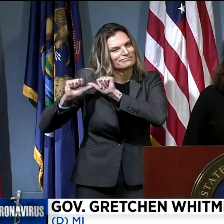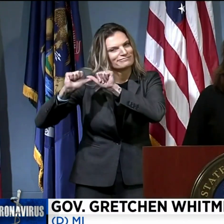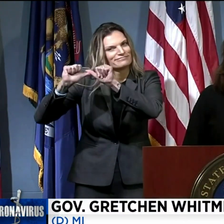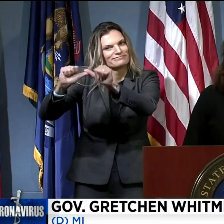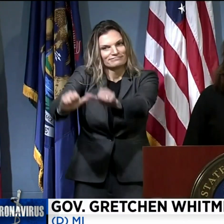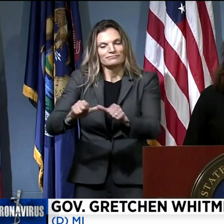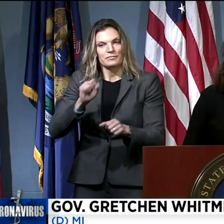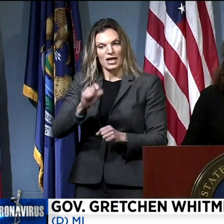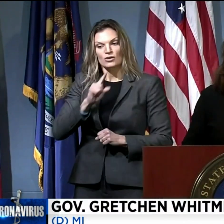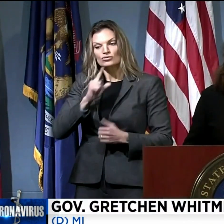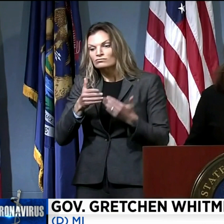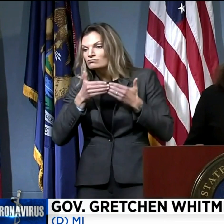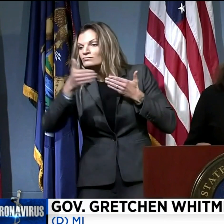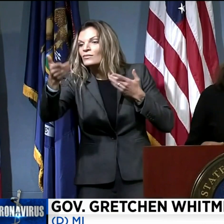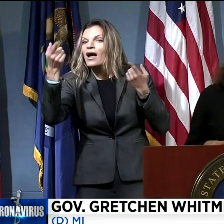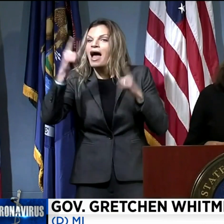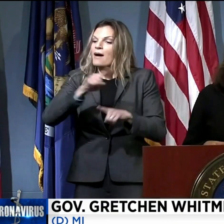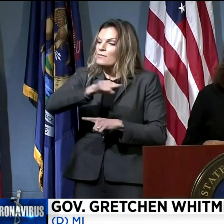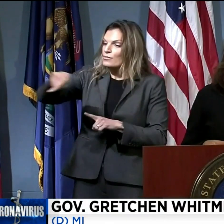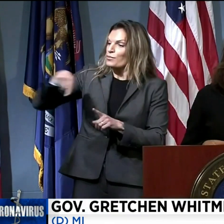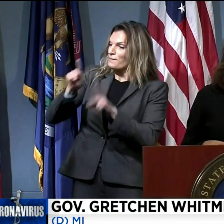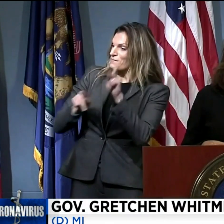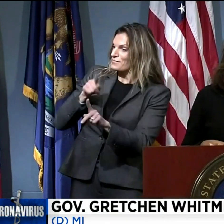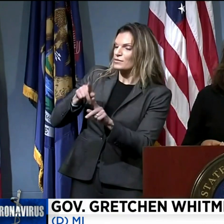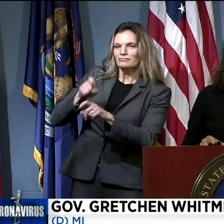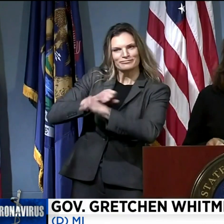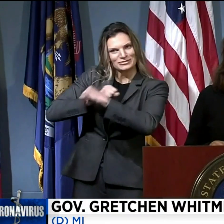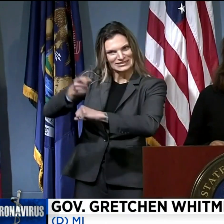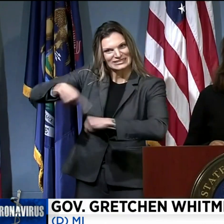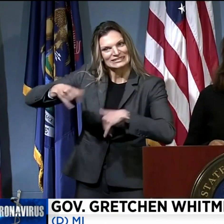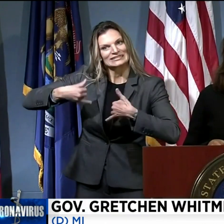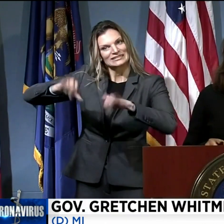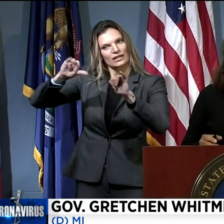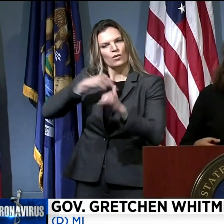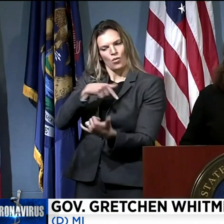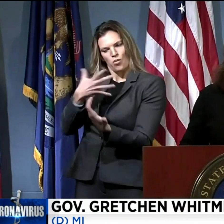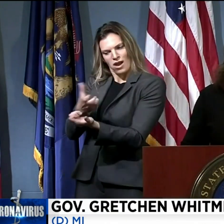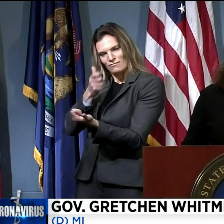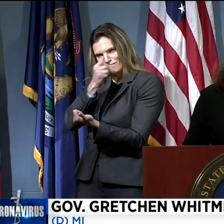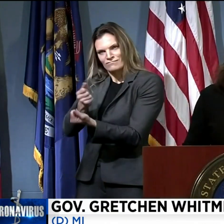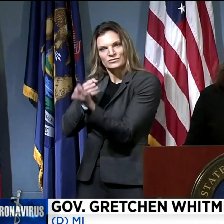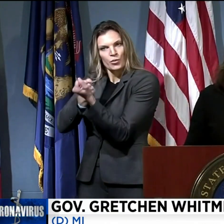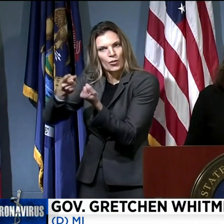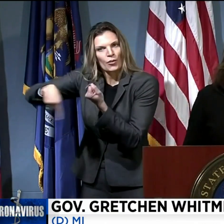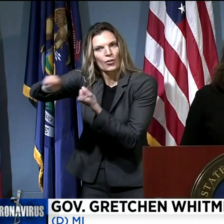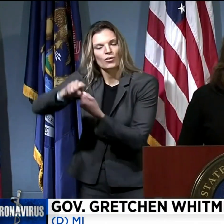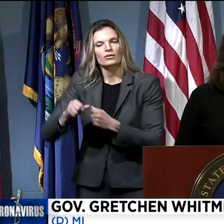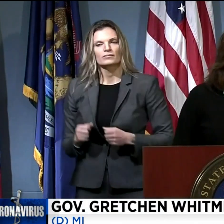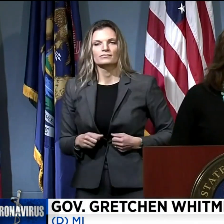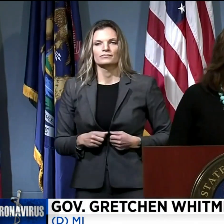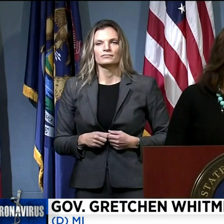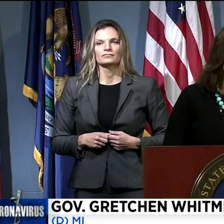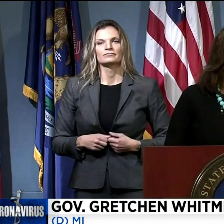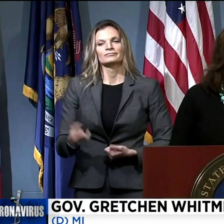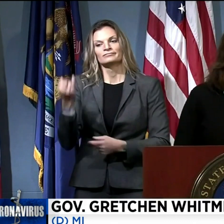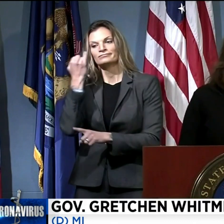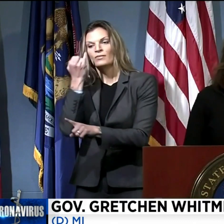THE CLOCK TO ENSURE THAT LONG AFTER THIS CRISIS IS OVER THAT OUR FRONT LINE WORKERS HAVE THE SUPPORT THEY NEED TO GET AHEAD IN